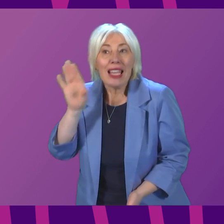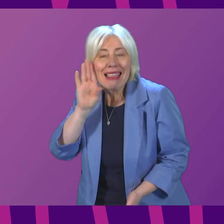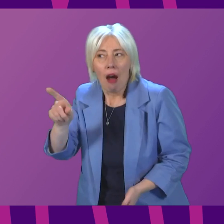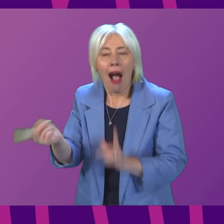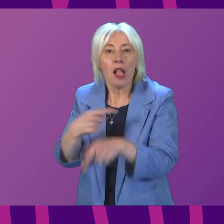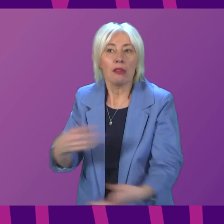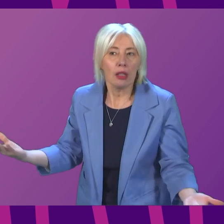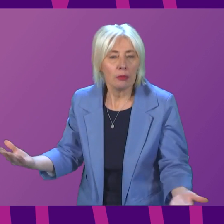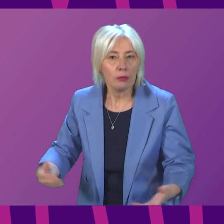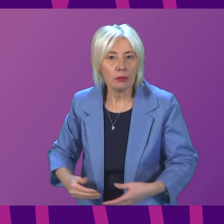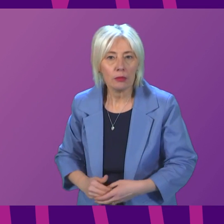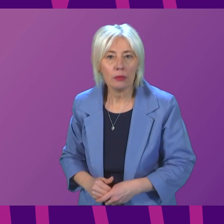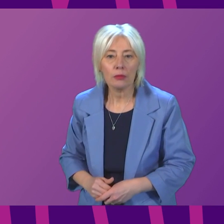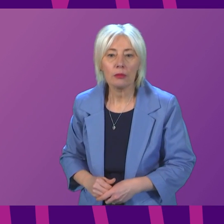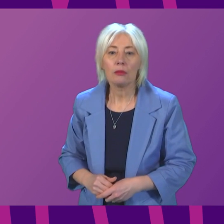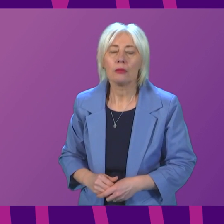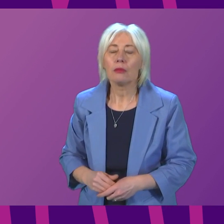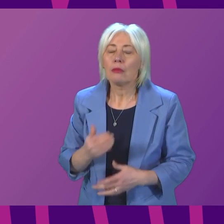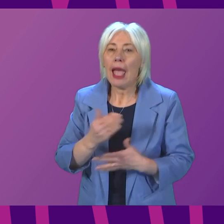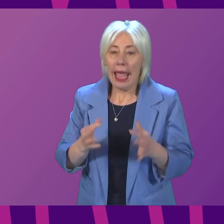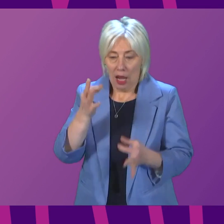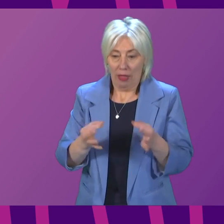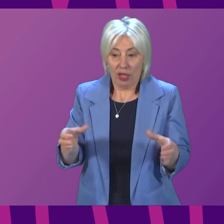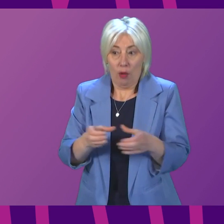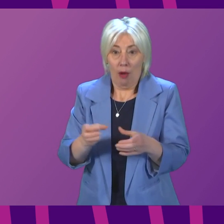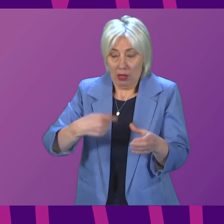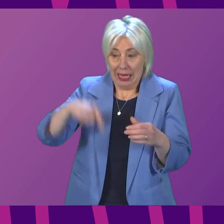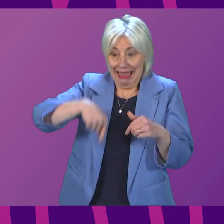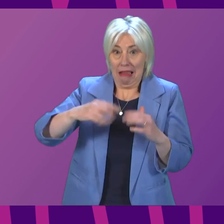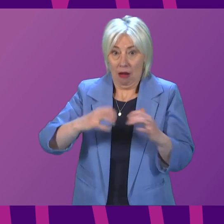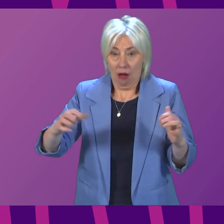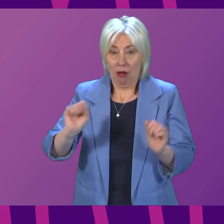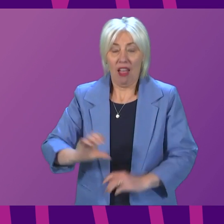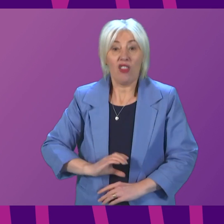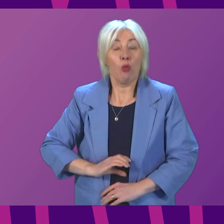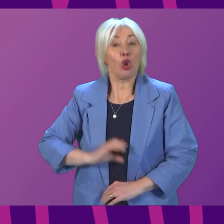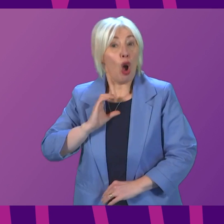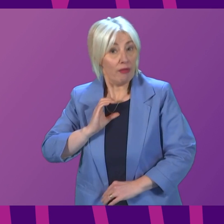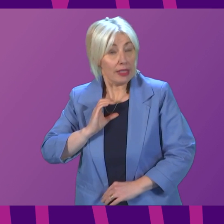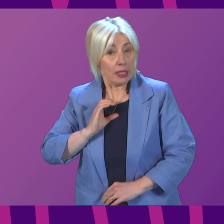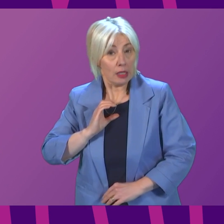Thank you. Any political party in this chamber that was confident in its arguments around independence